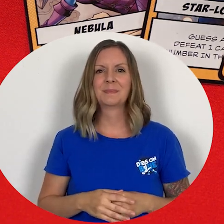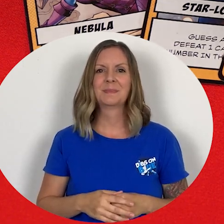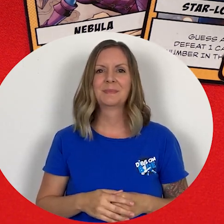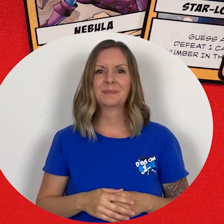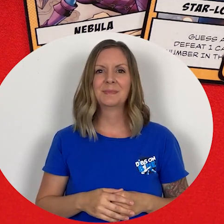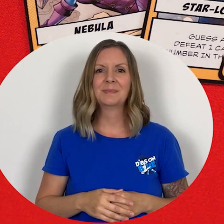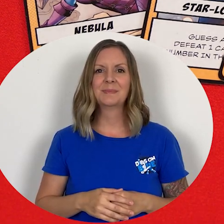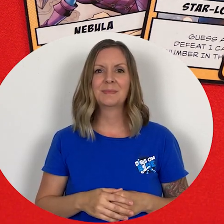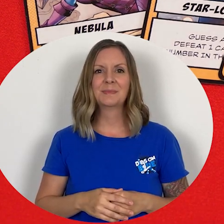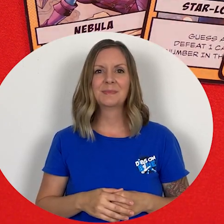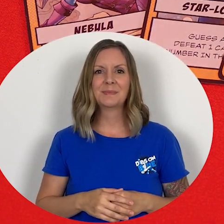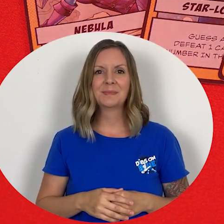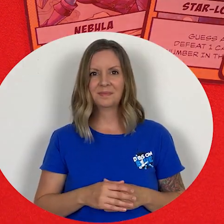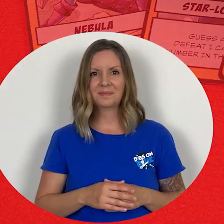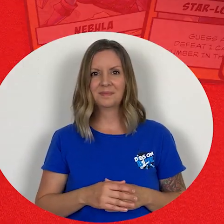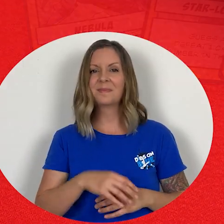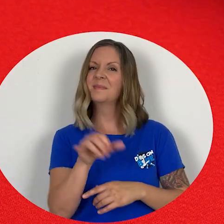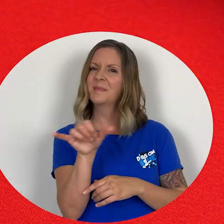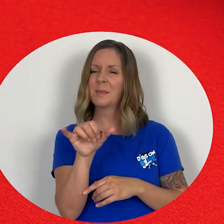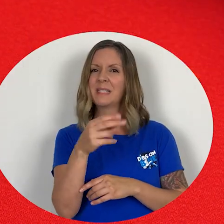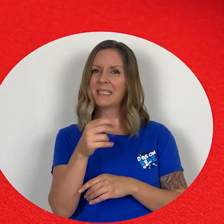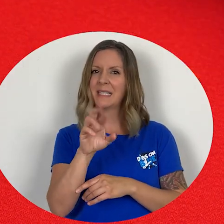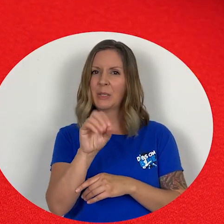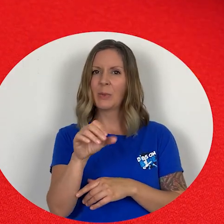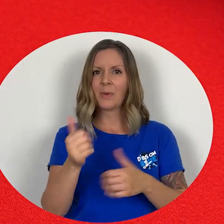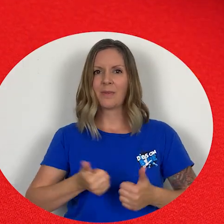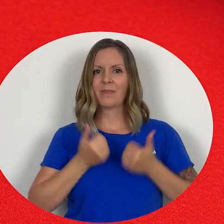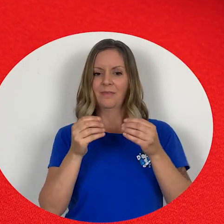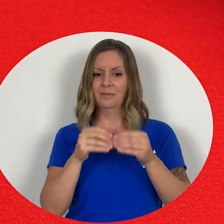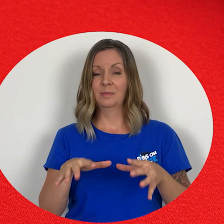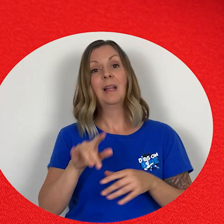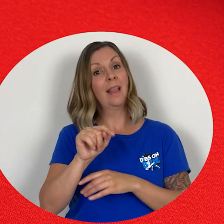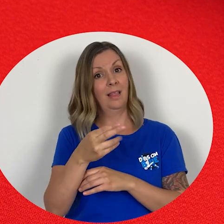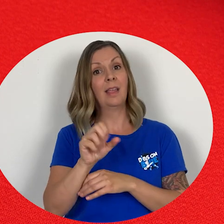he had another option. Just like when Hero cards are defeated, when this happens to a